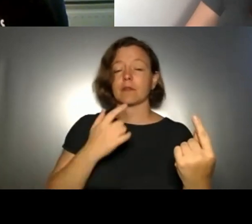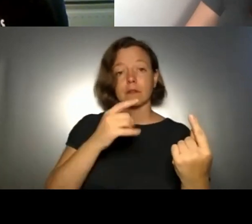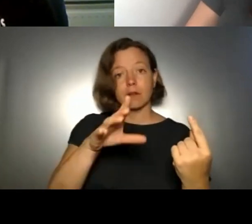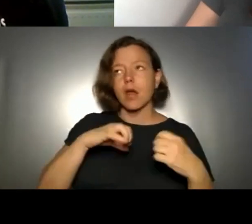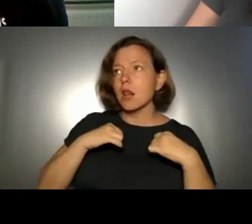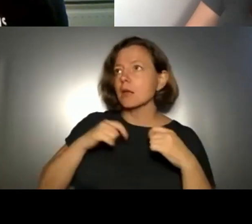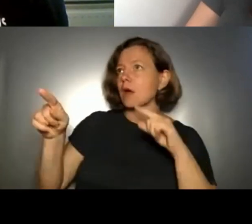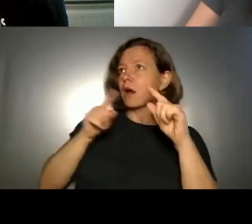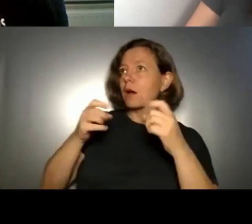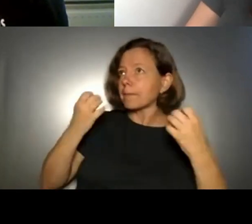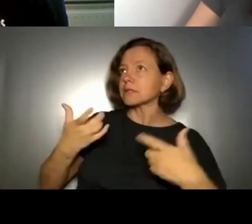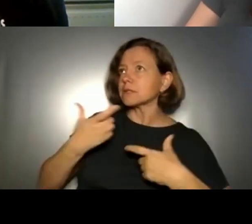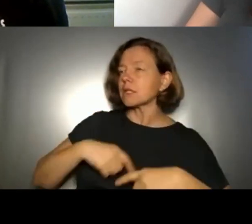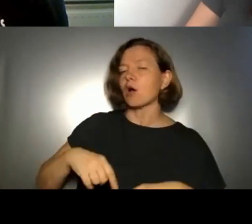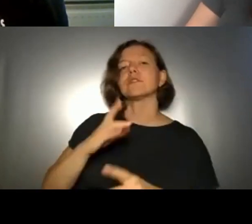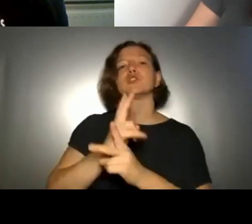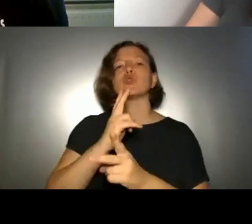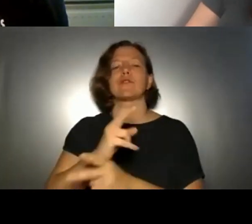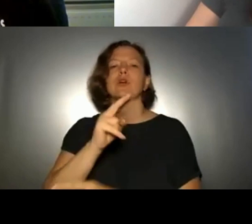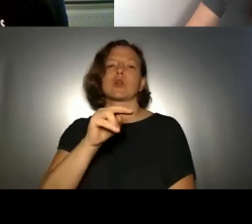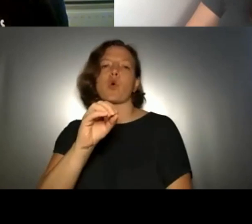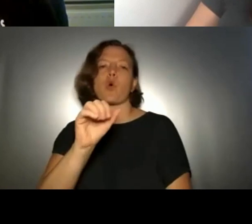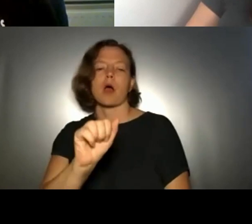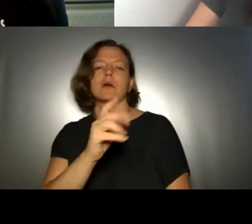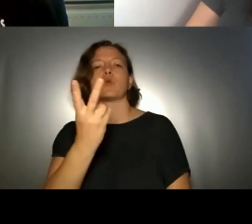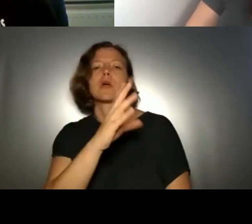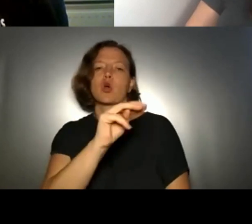Please also respect that language can be diverse.